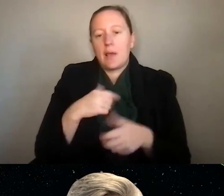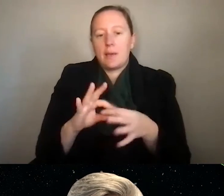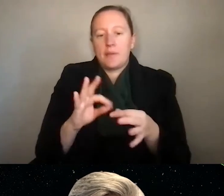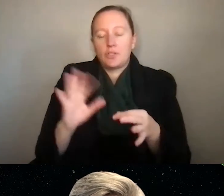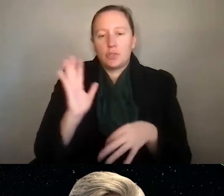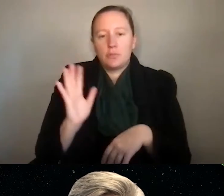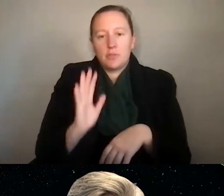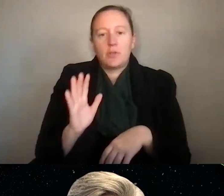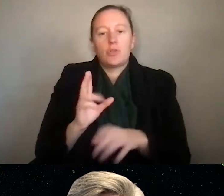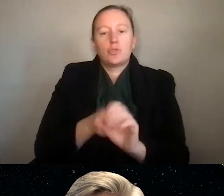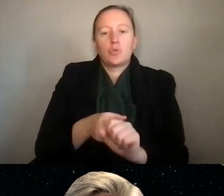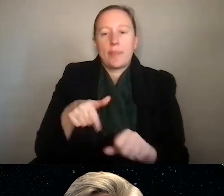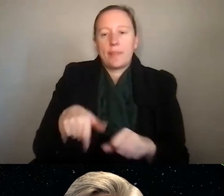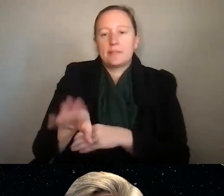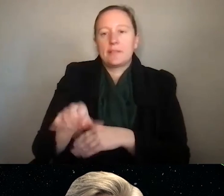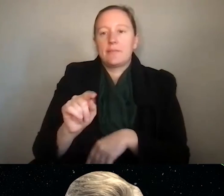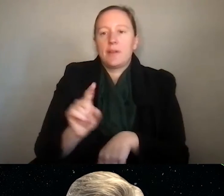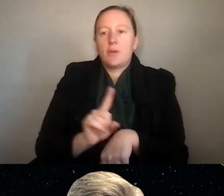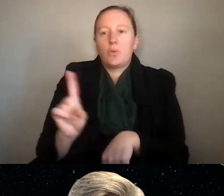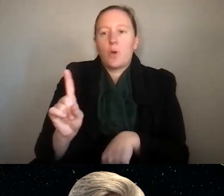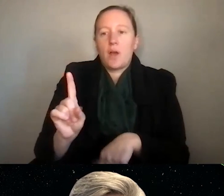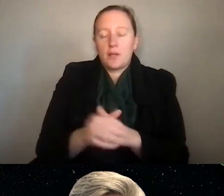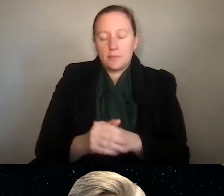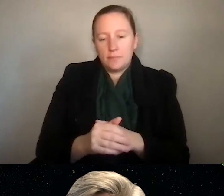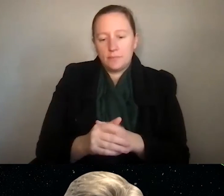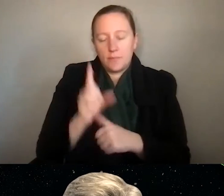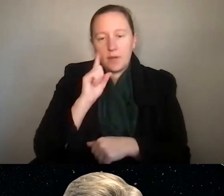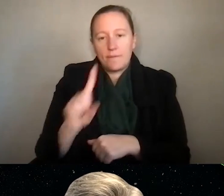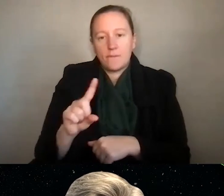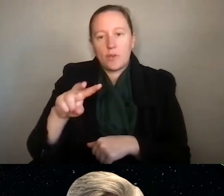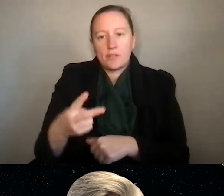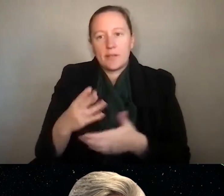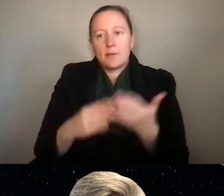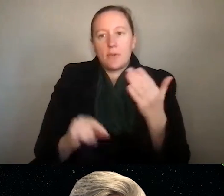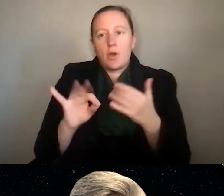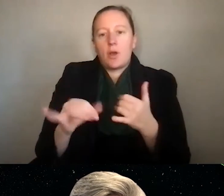but please join us this afternoon at 1:00 PM Eastern Time for the second round of concurrent sessions